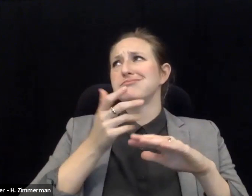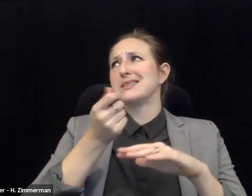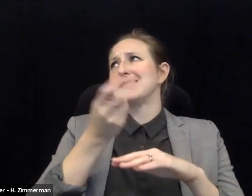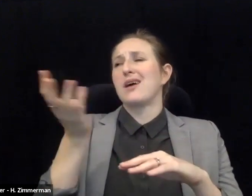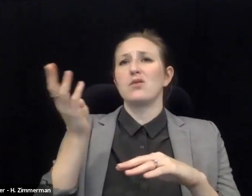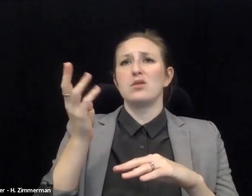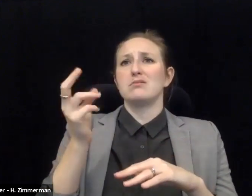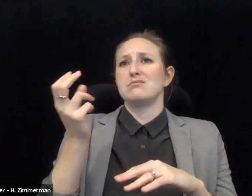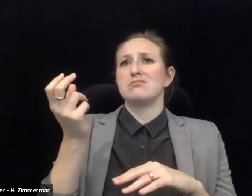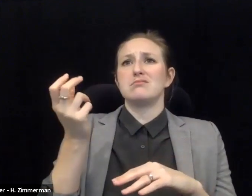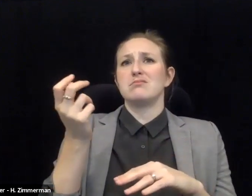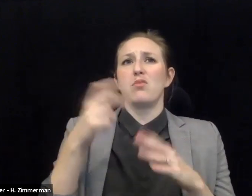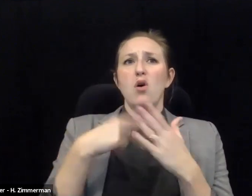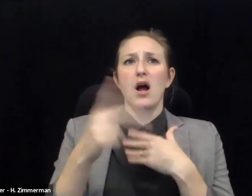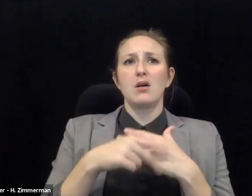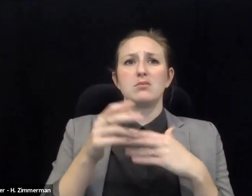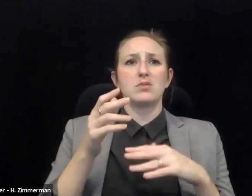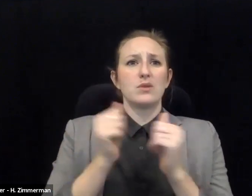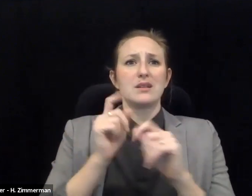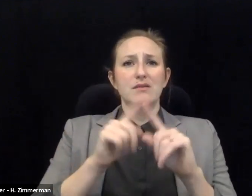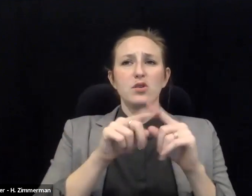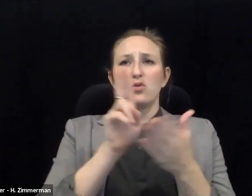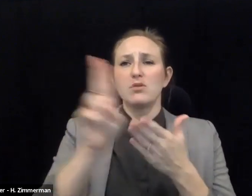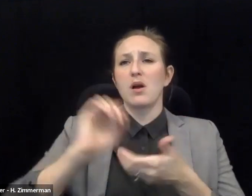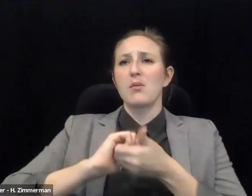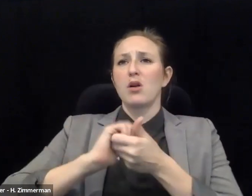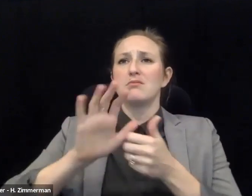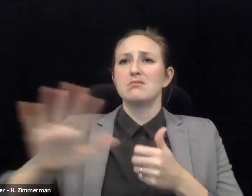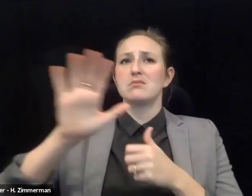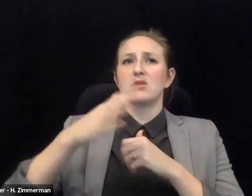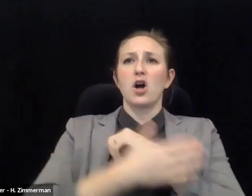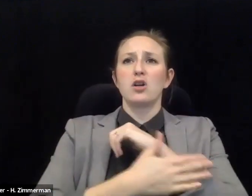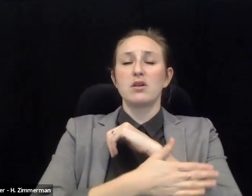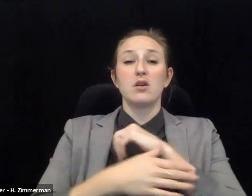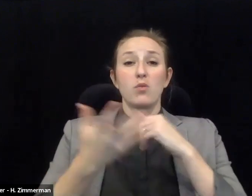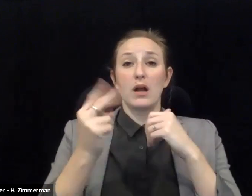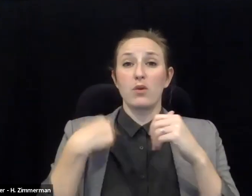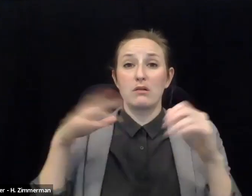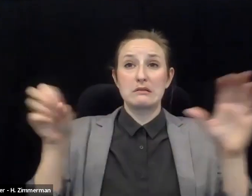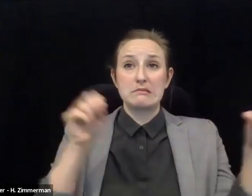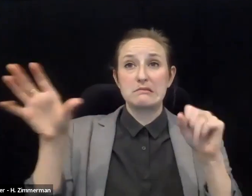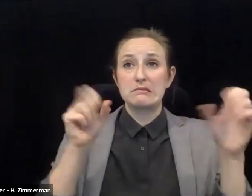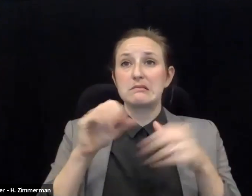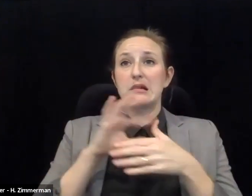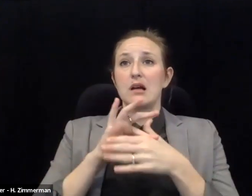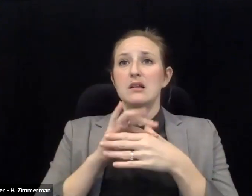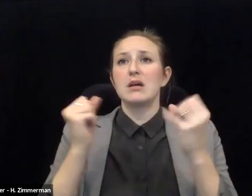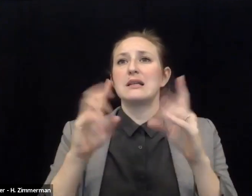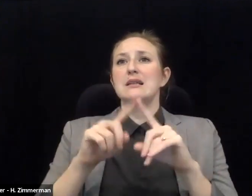university partners across the country. And so since we were aggregating content from a lot of different folks. We took